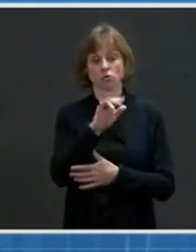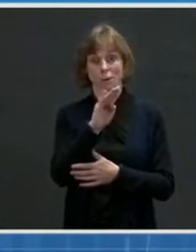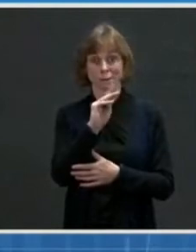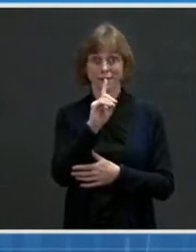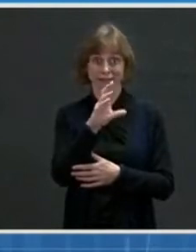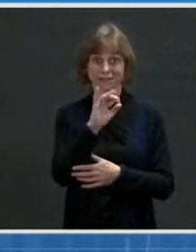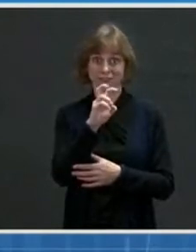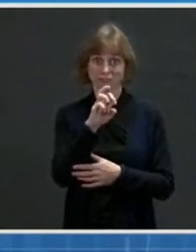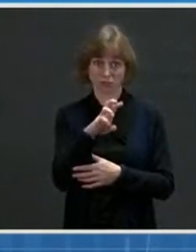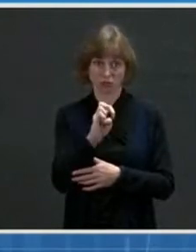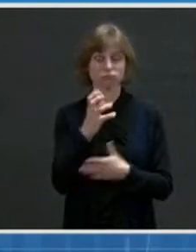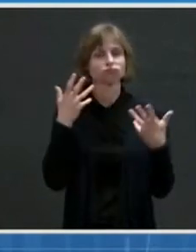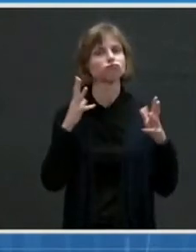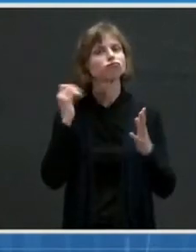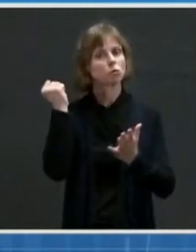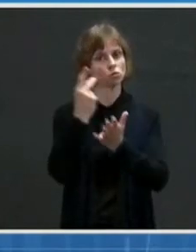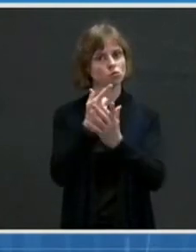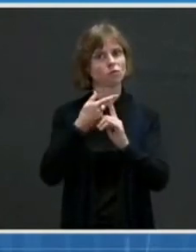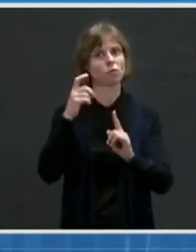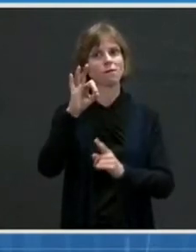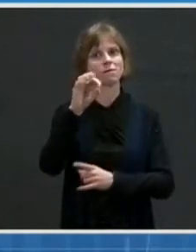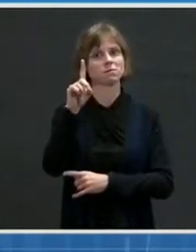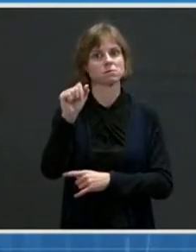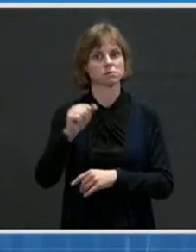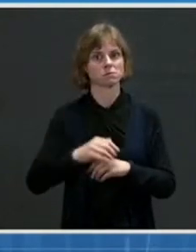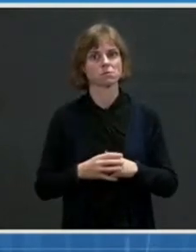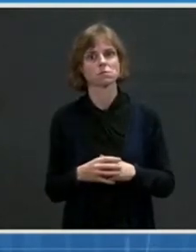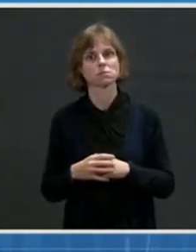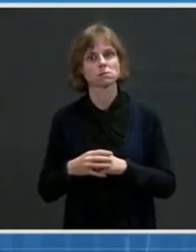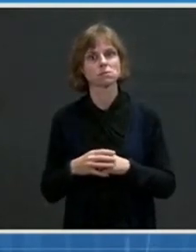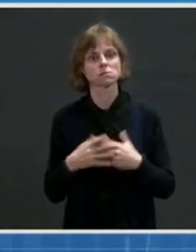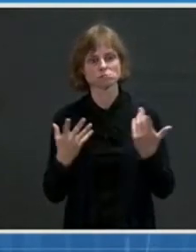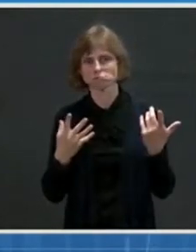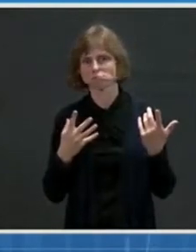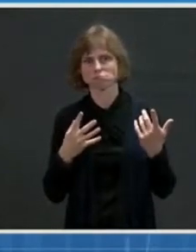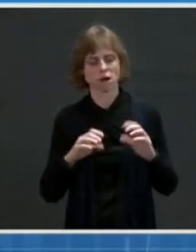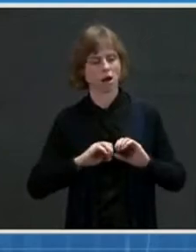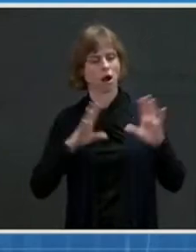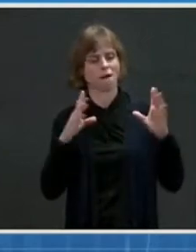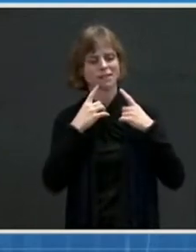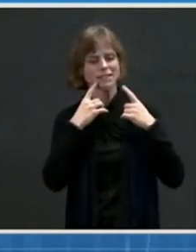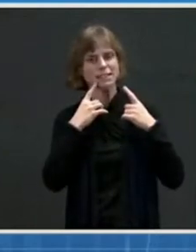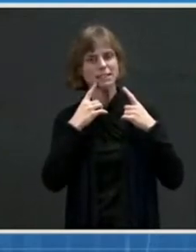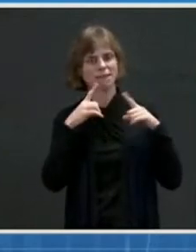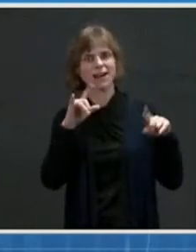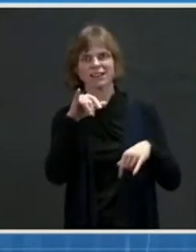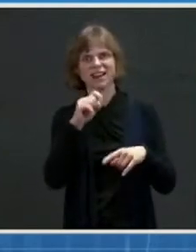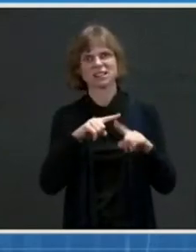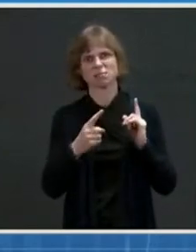OF DRUGS HAVE BEEN TESTED. ONE, SUCH AS REMDESIVIR, HAS